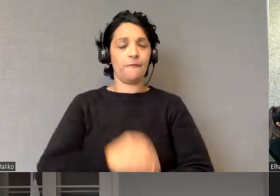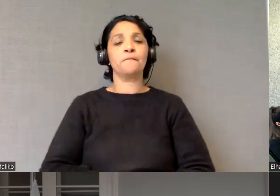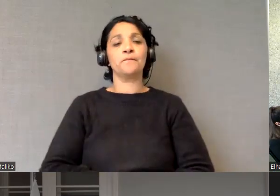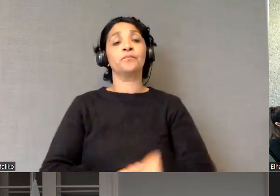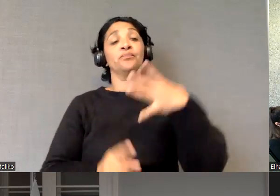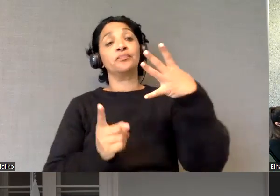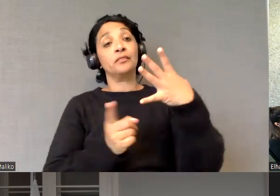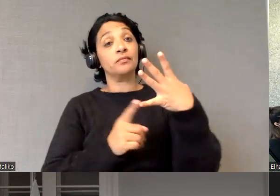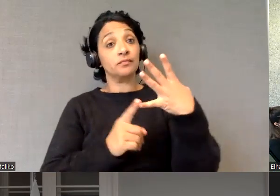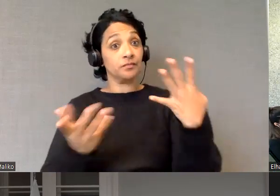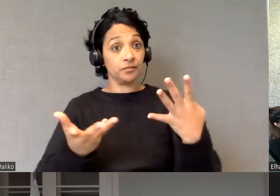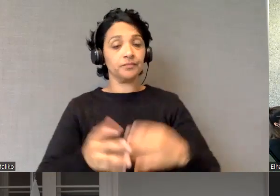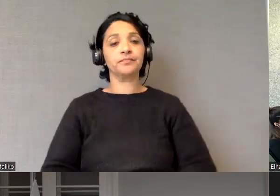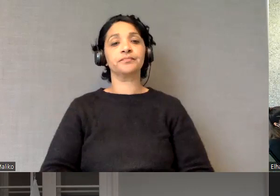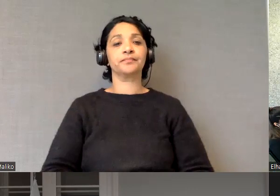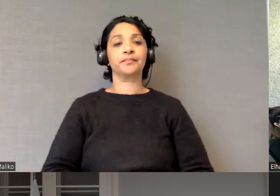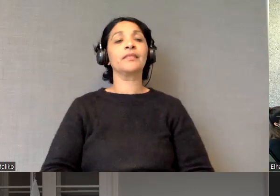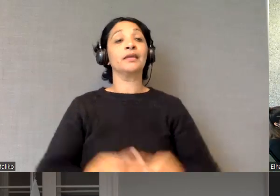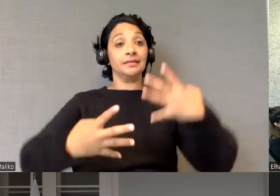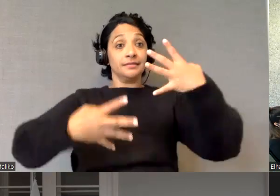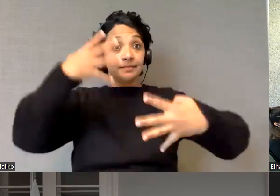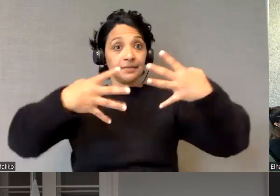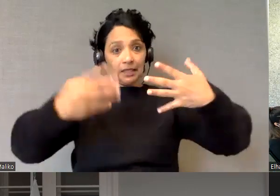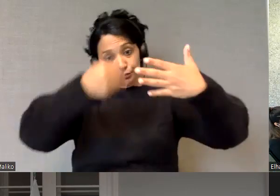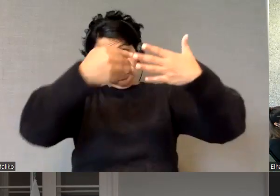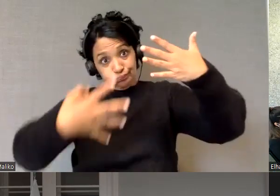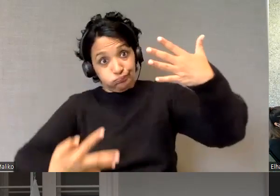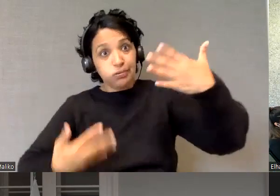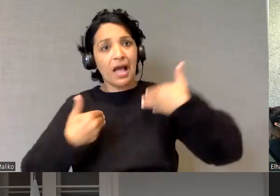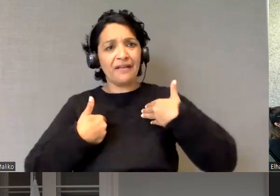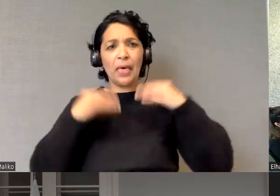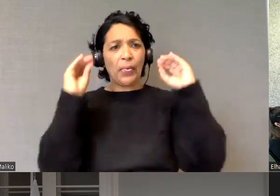The fourth is a gap in disability data. This is a strange area.